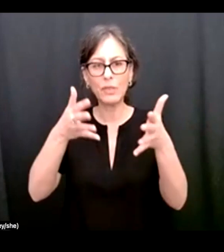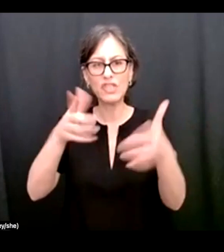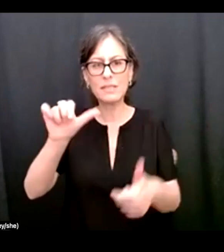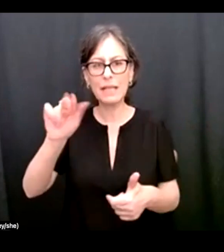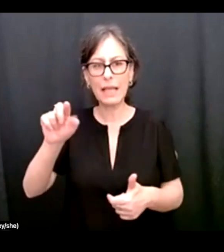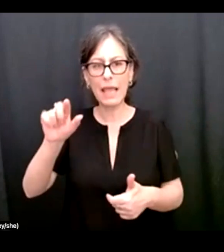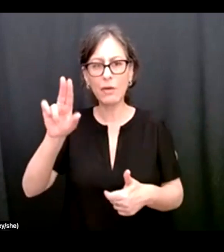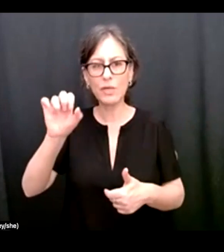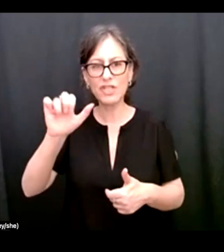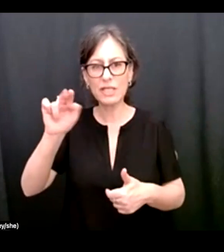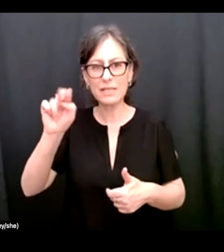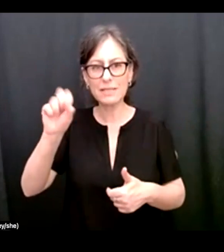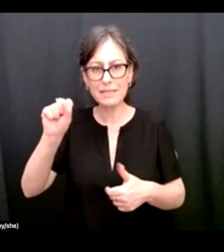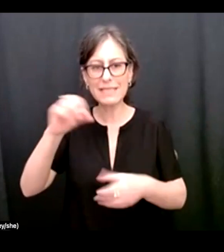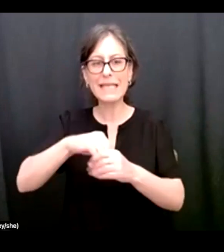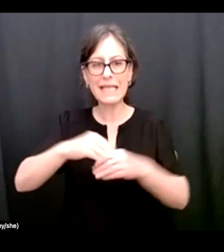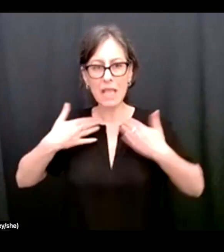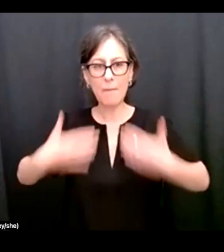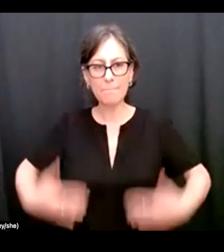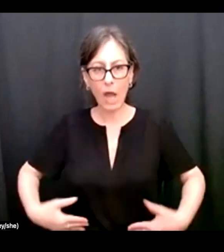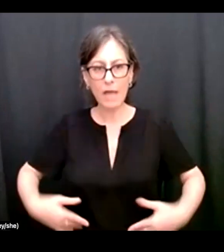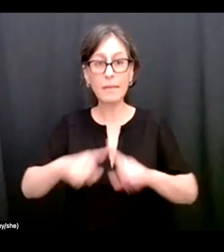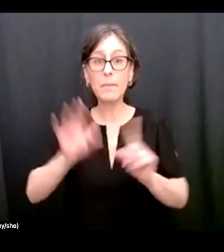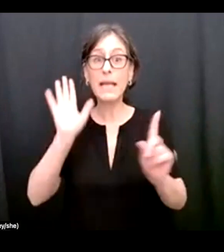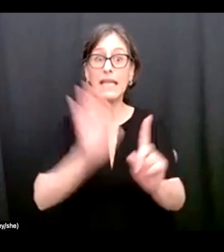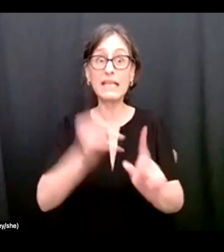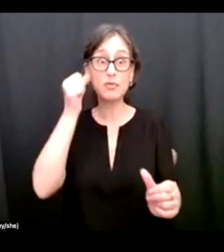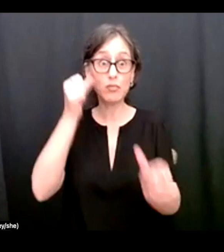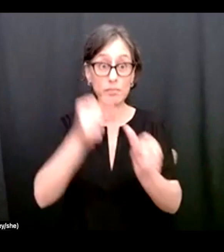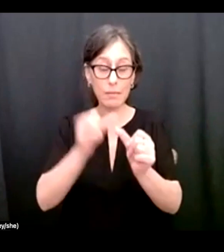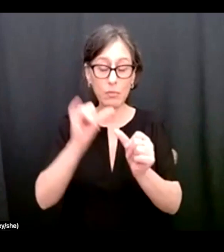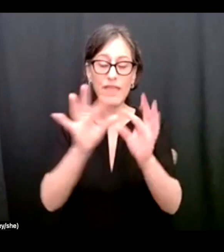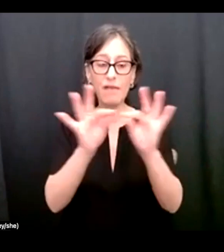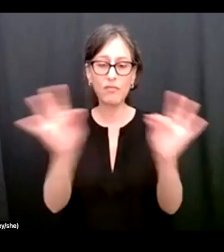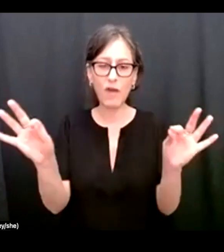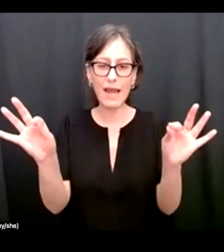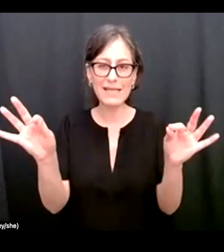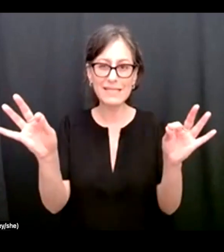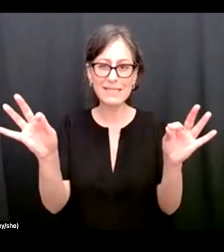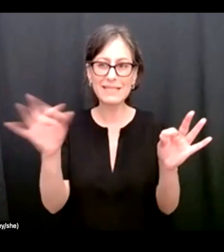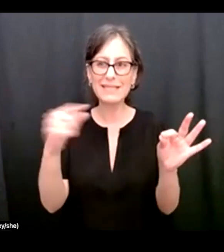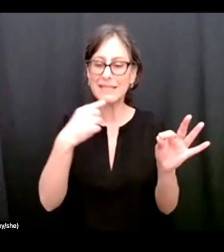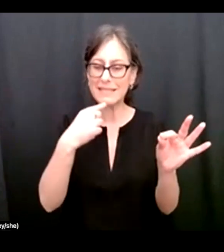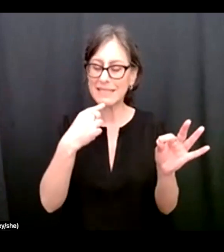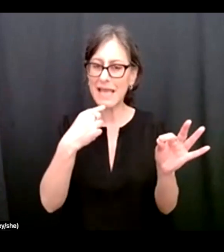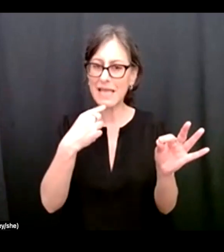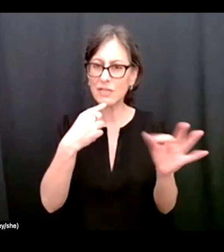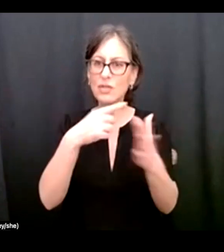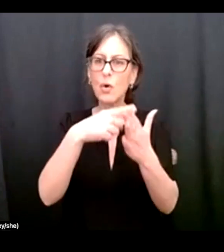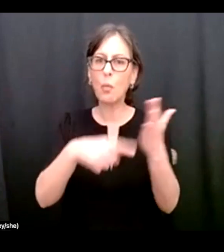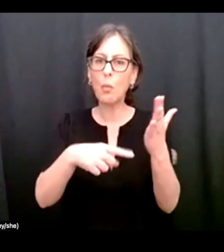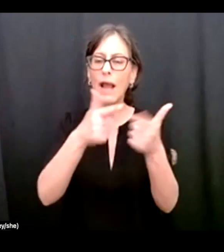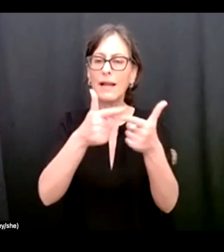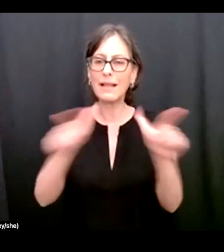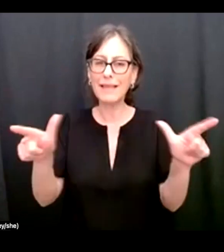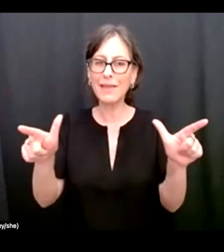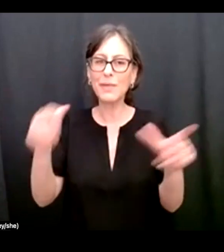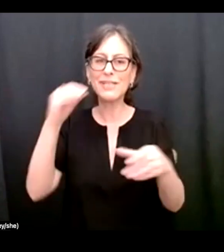but the way that he remembered it was “what language is in the body.” So instead of